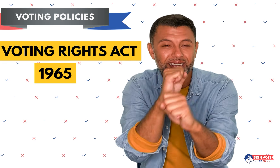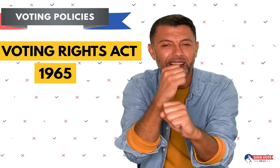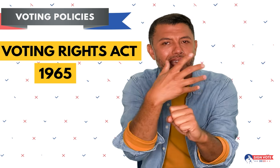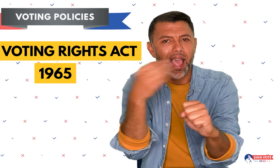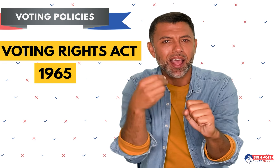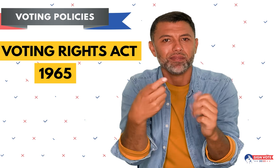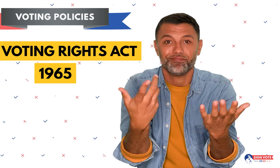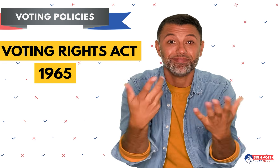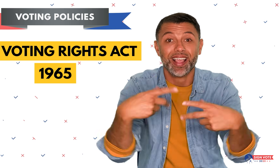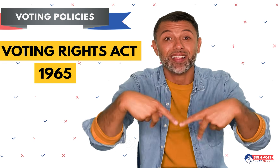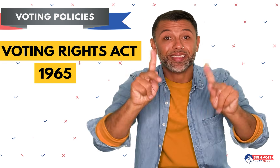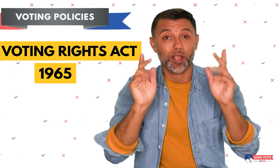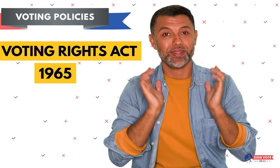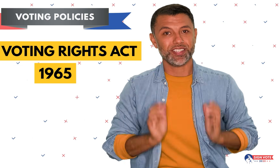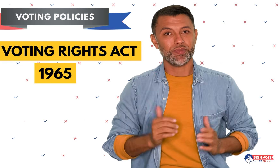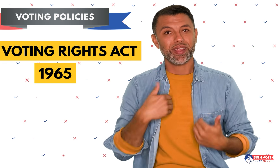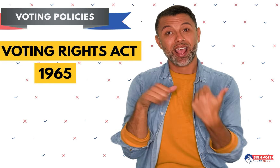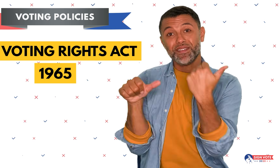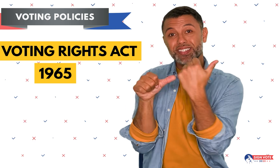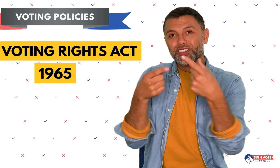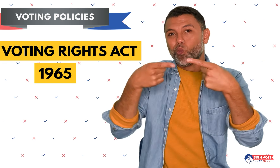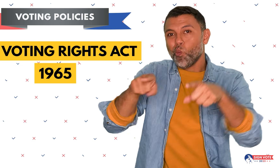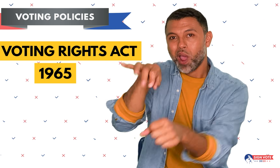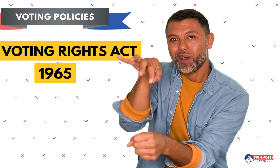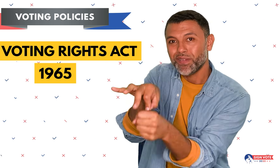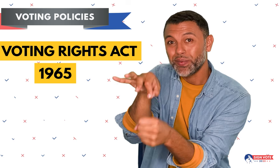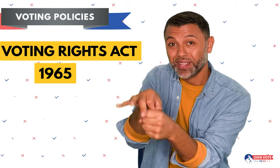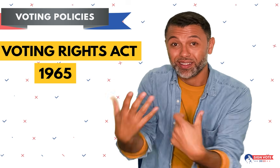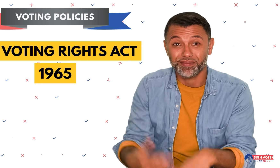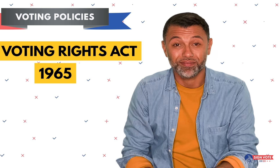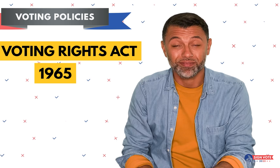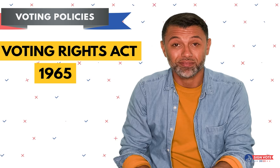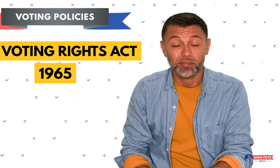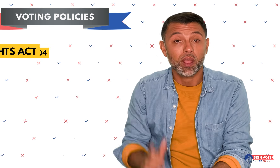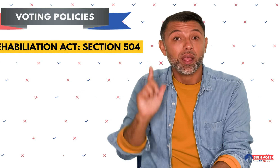allowing citizens to have assistance while voting.